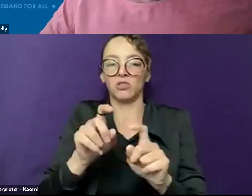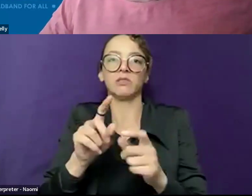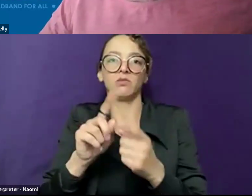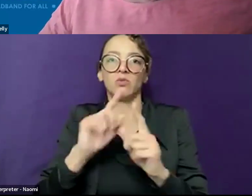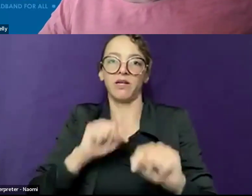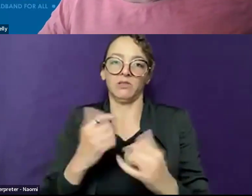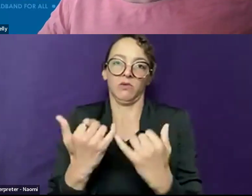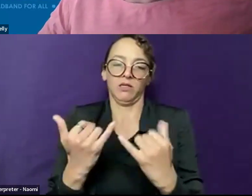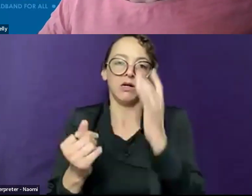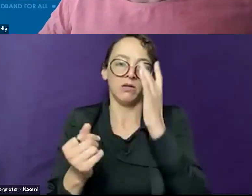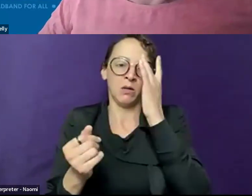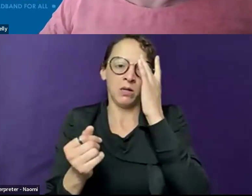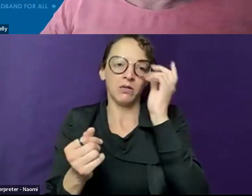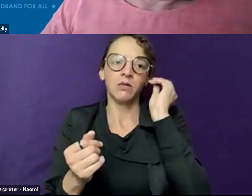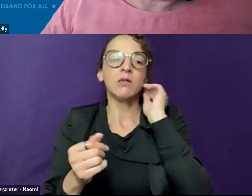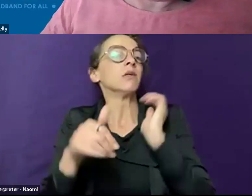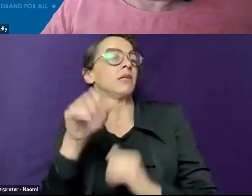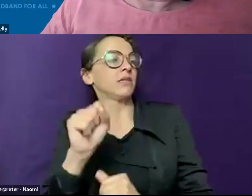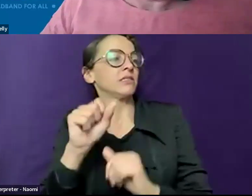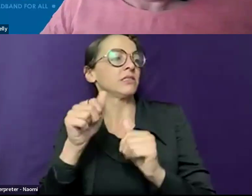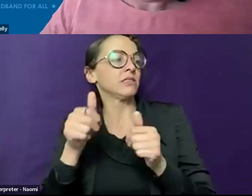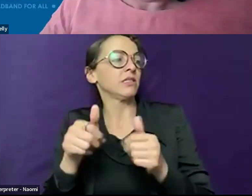you know, an answer in our next briefing. Thank you.